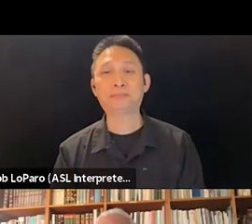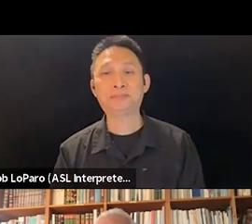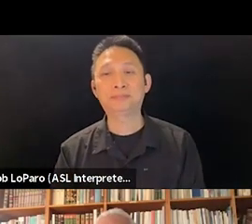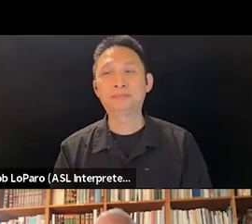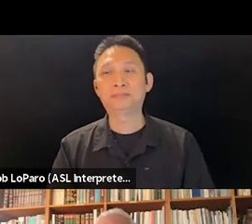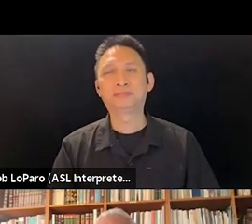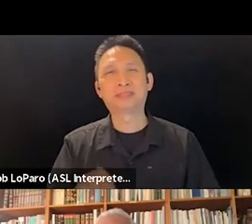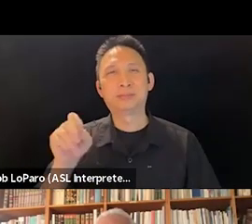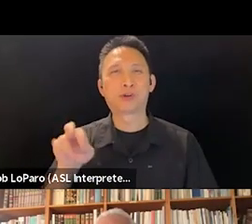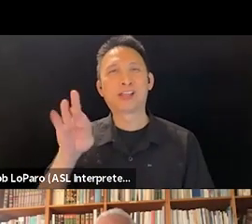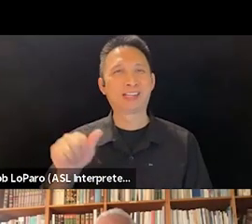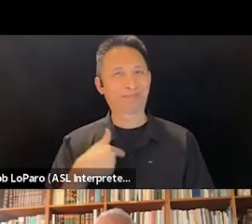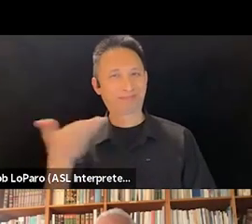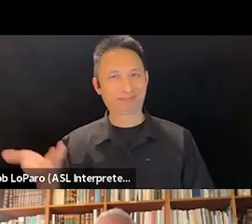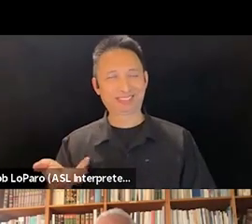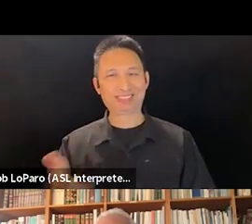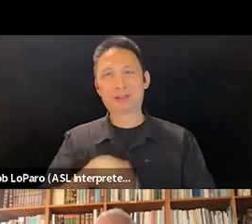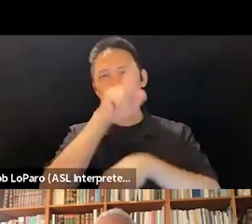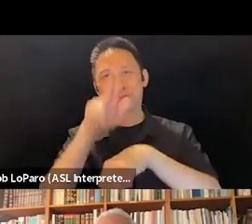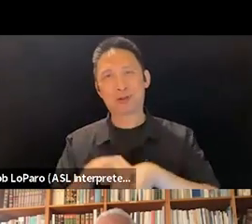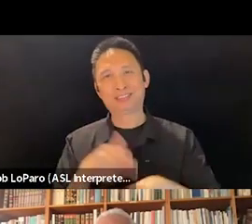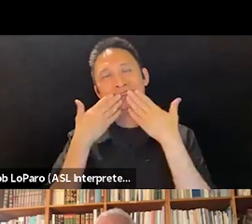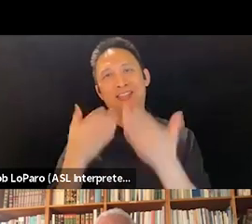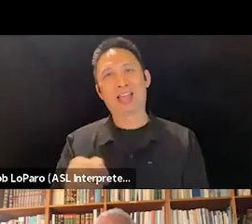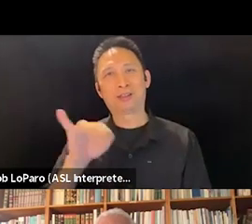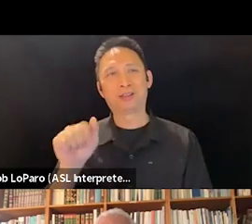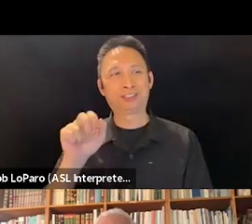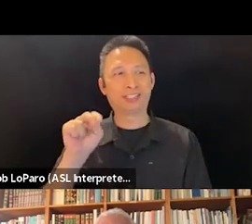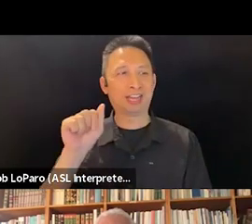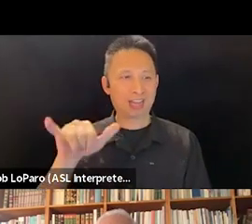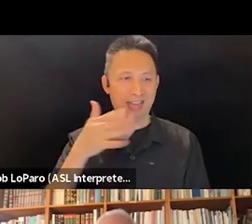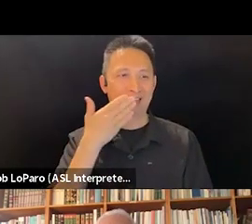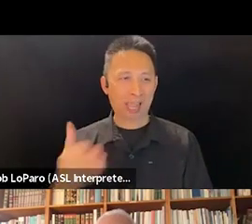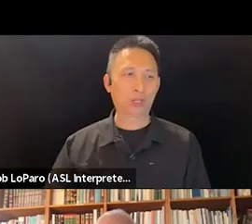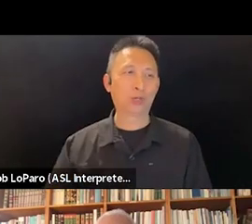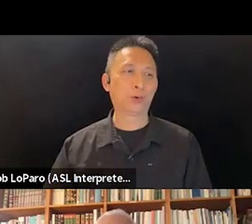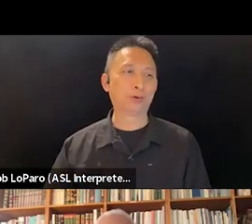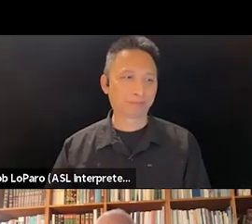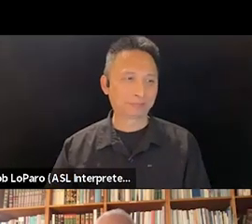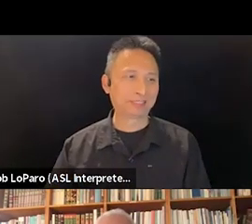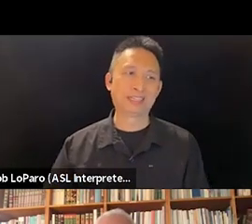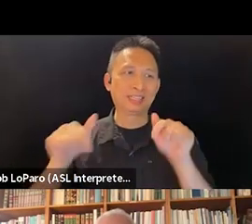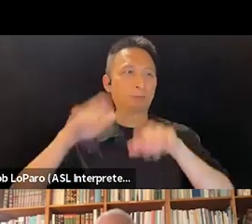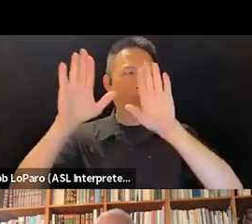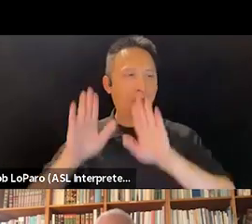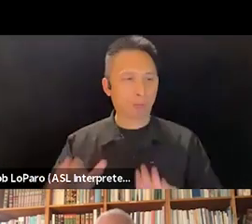Of course, thank you so much Janay, this was incredible and also I just have to like give it up